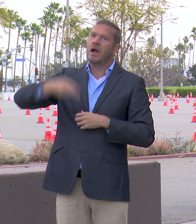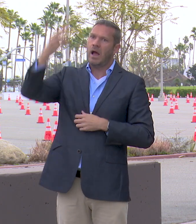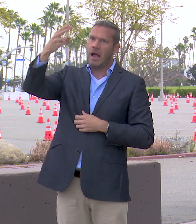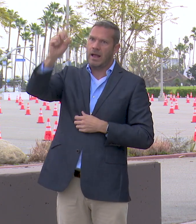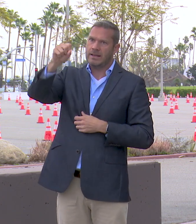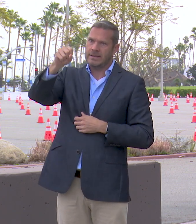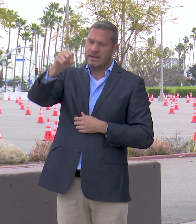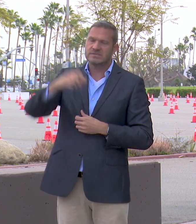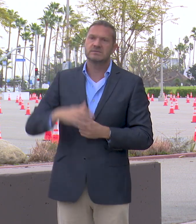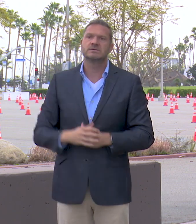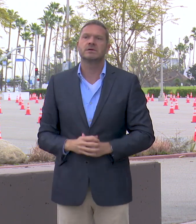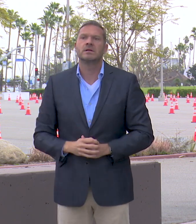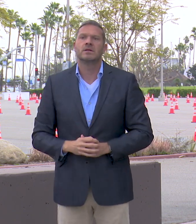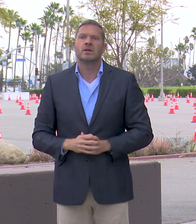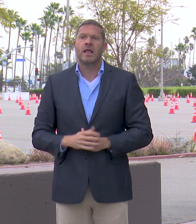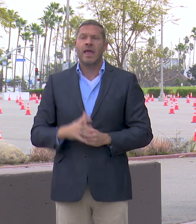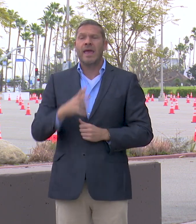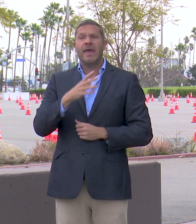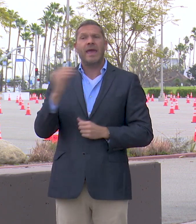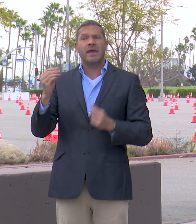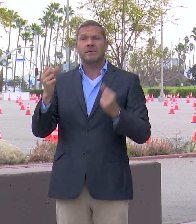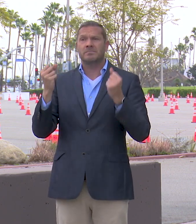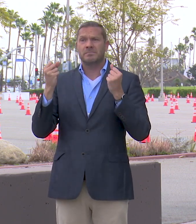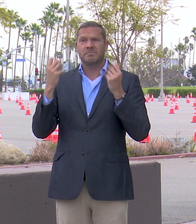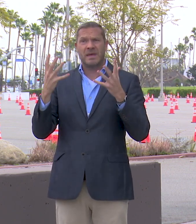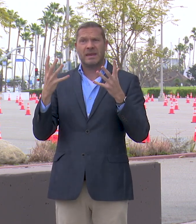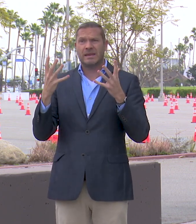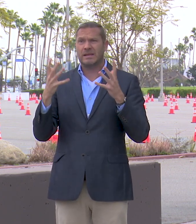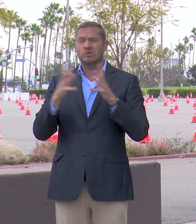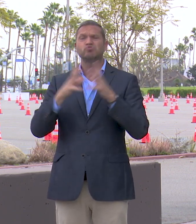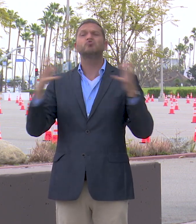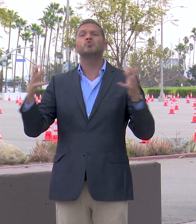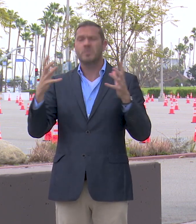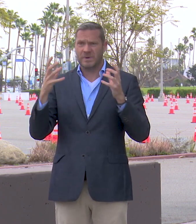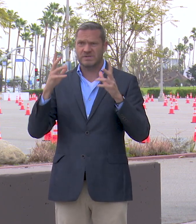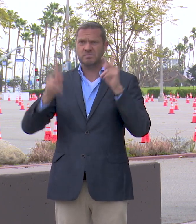And we continue to lose too many people to this virus every day.